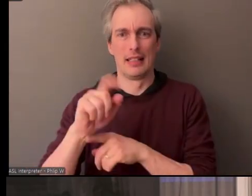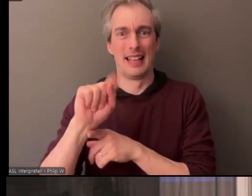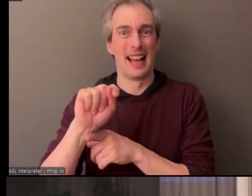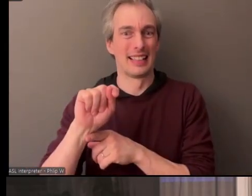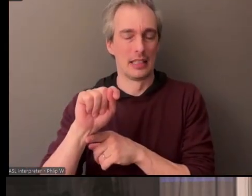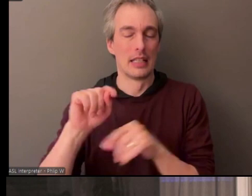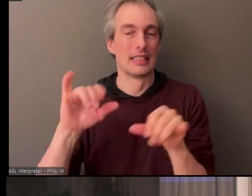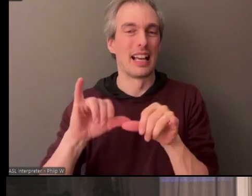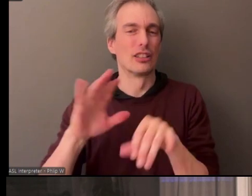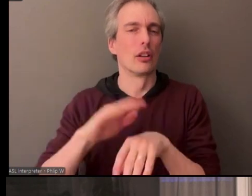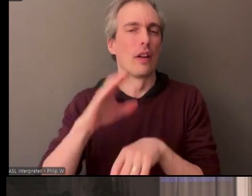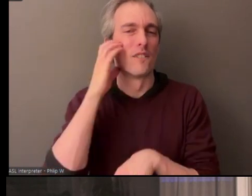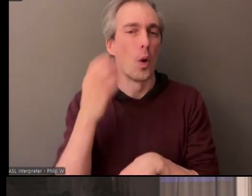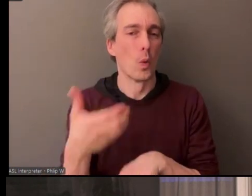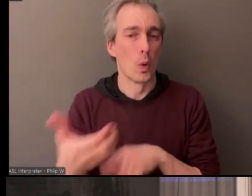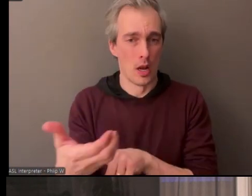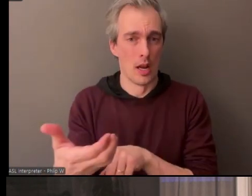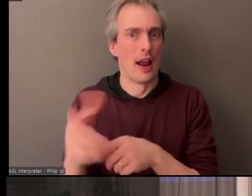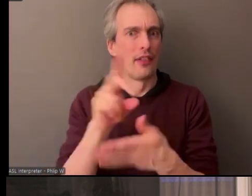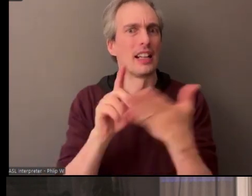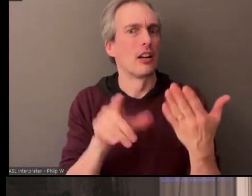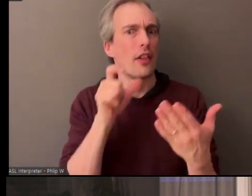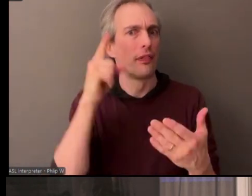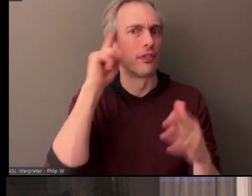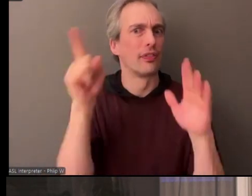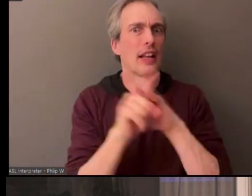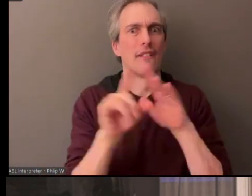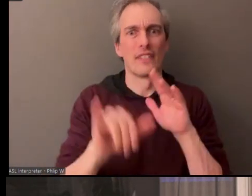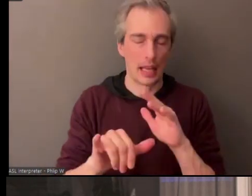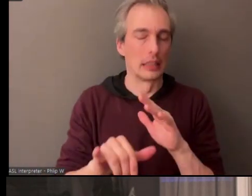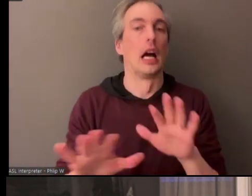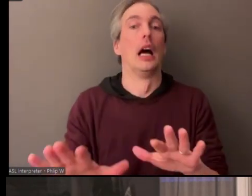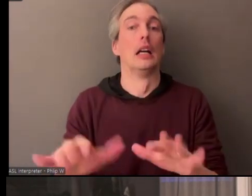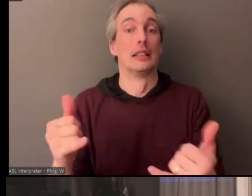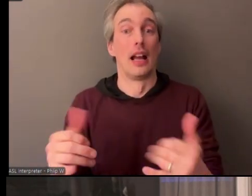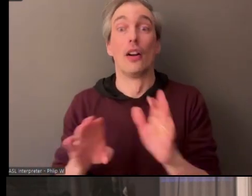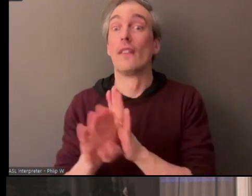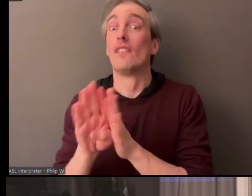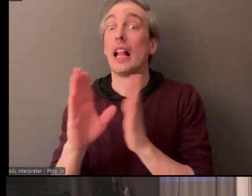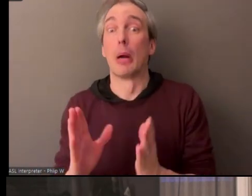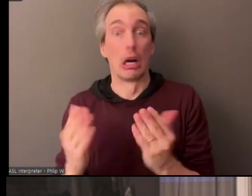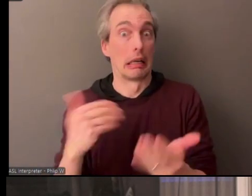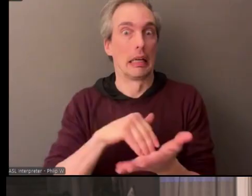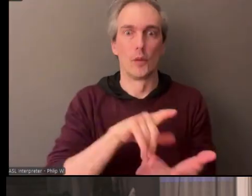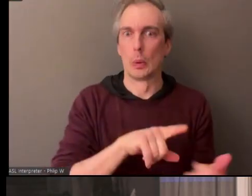So your developer now has to, again... Gasp... Go talk to the designers and ask... Hey, we have this requirement here.